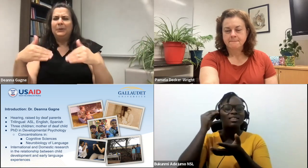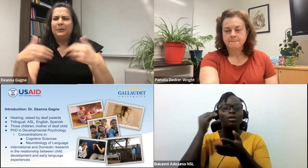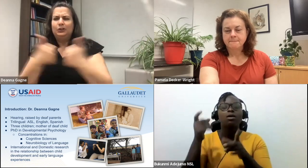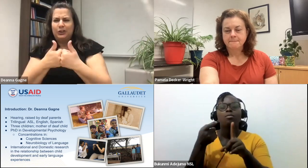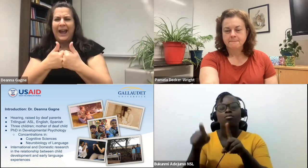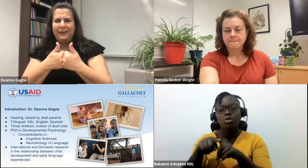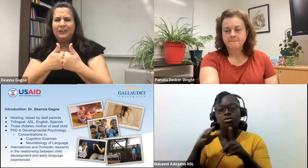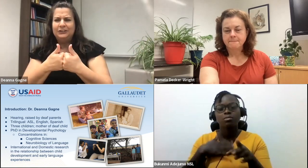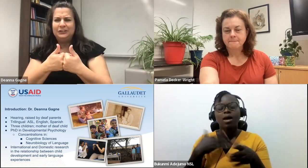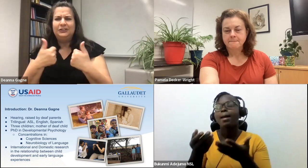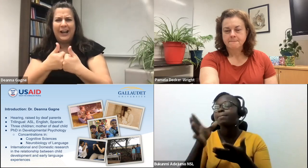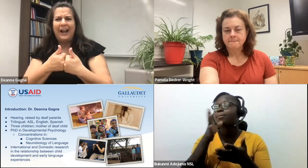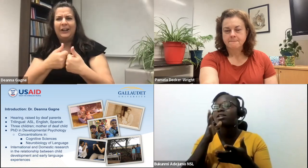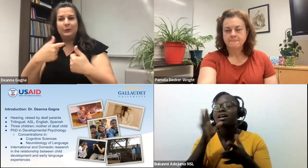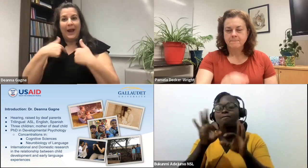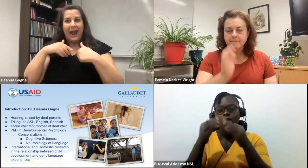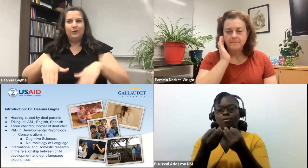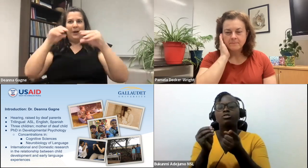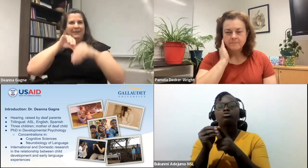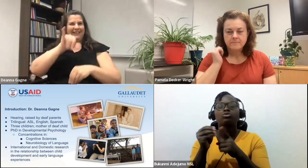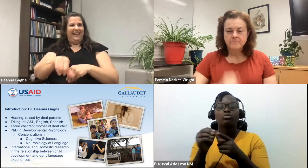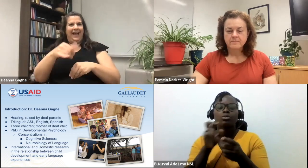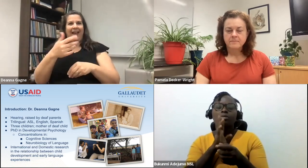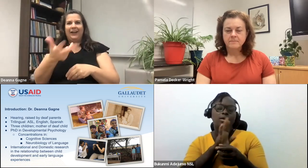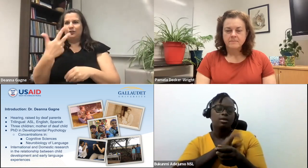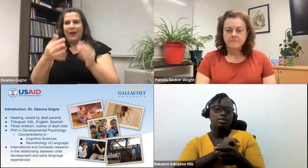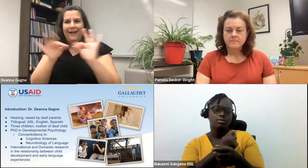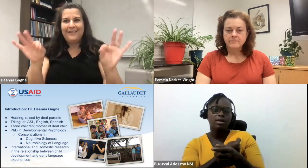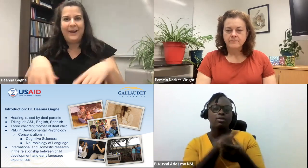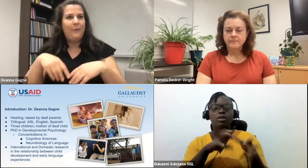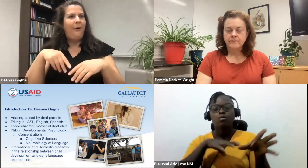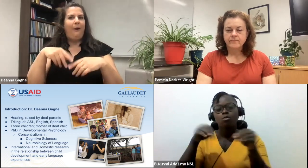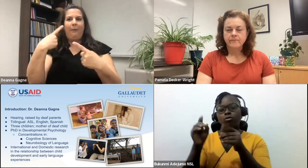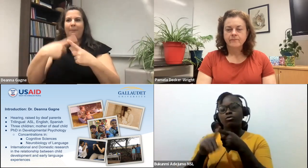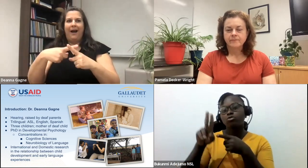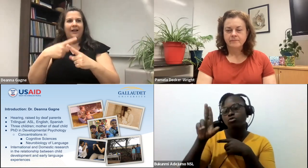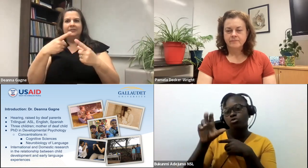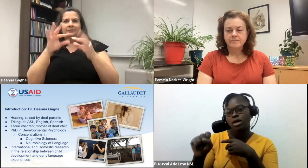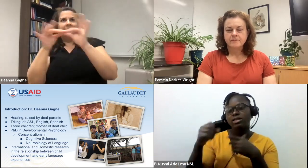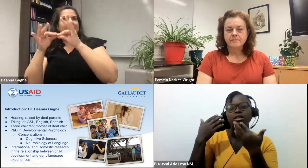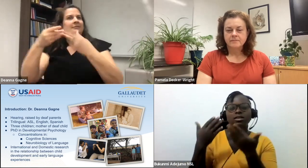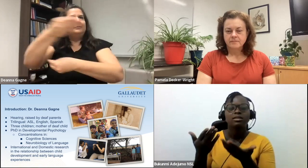and I, in an English speaking environment that was challenging. I, though, got to grow up in that